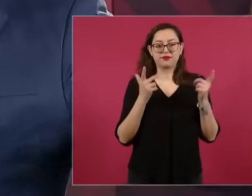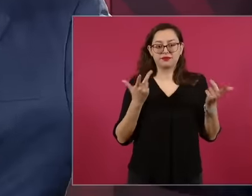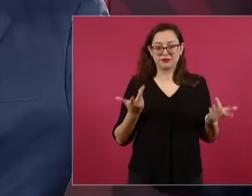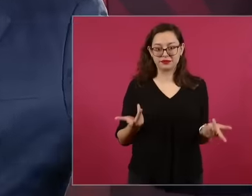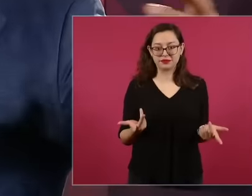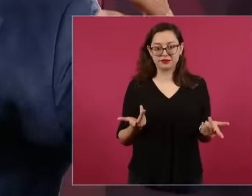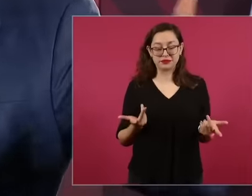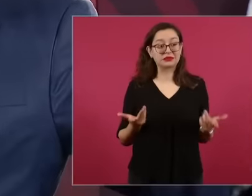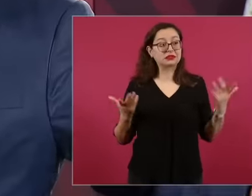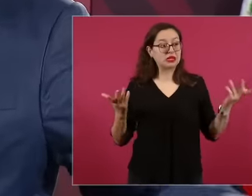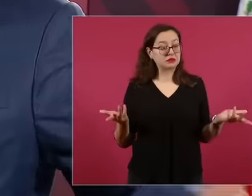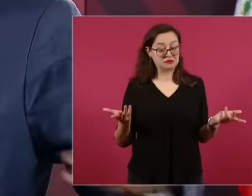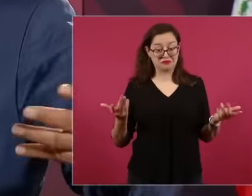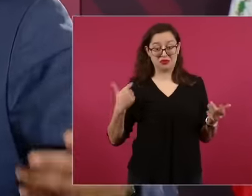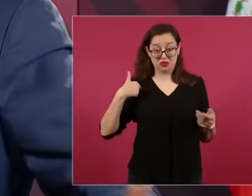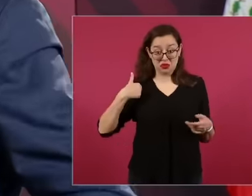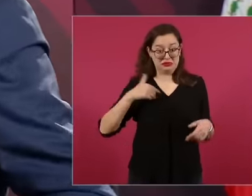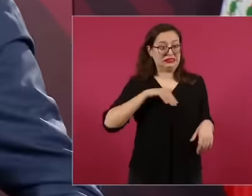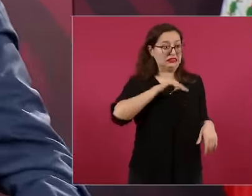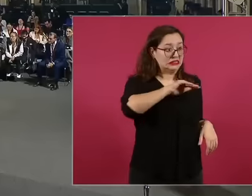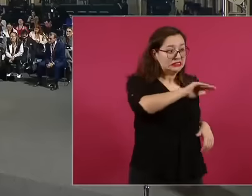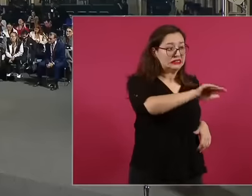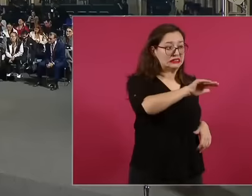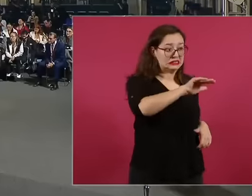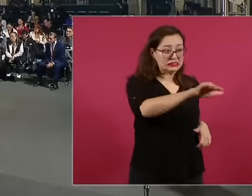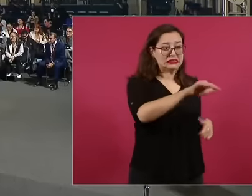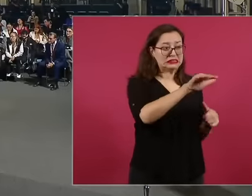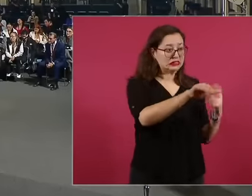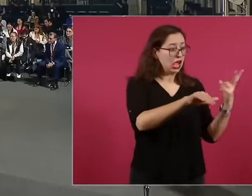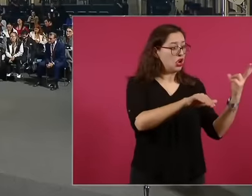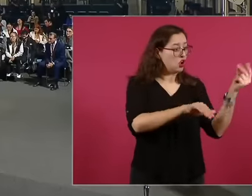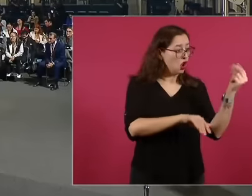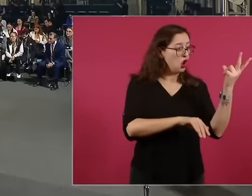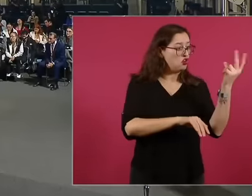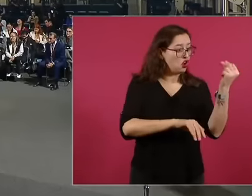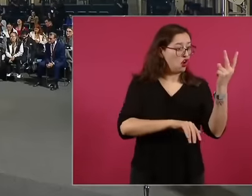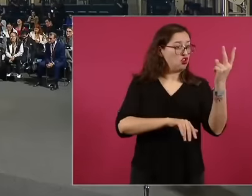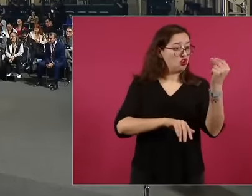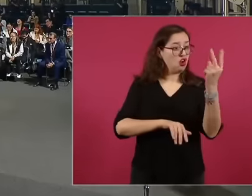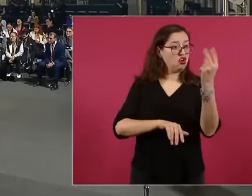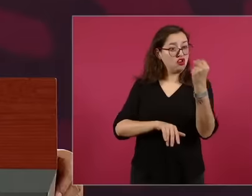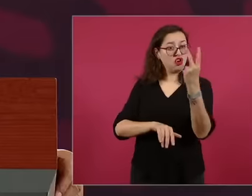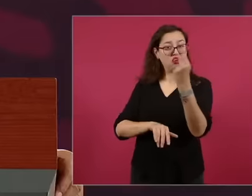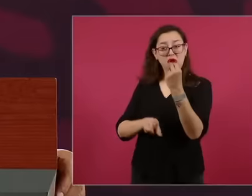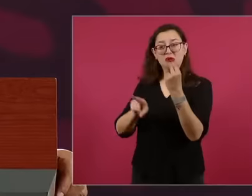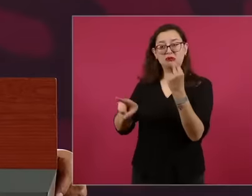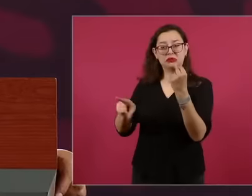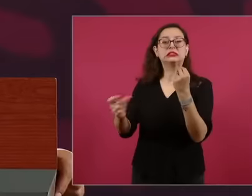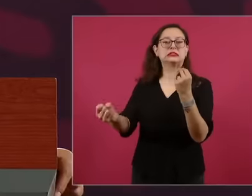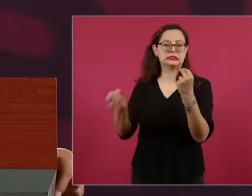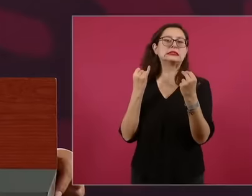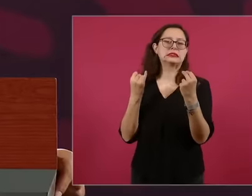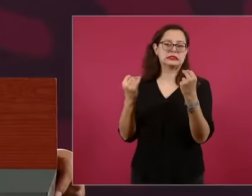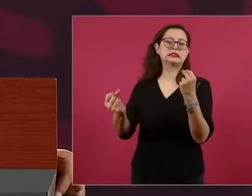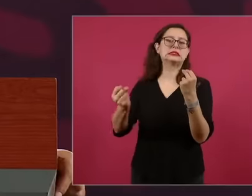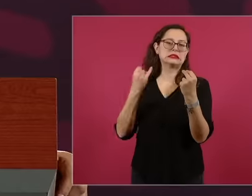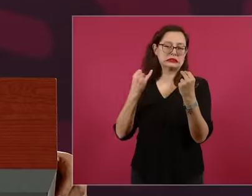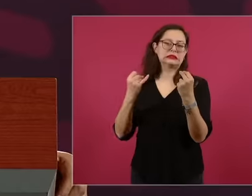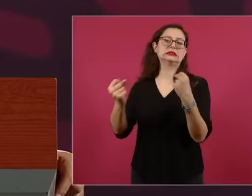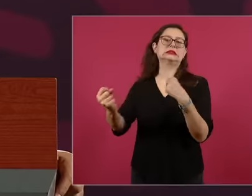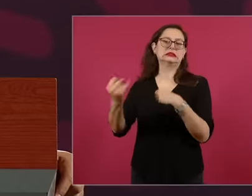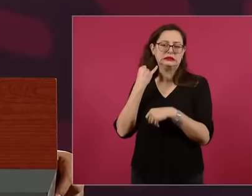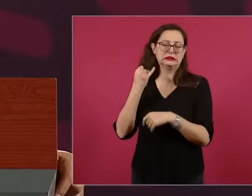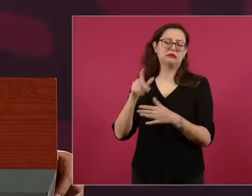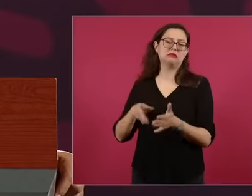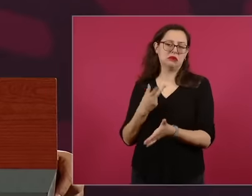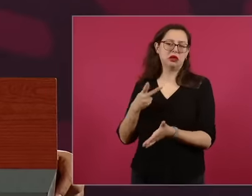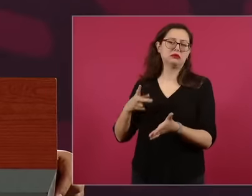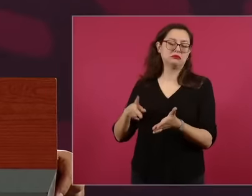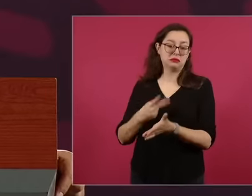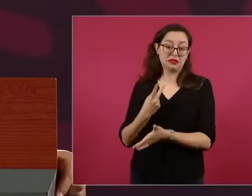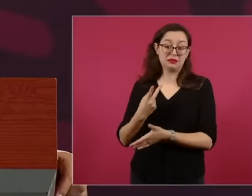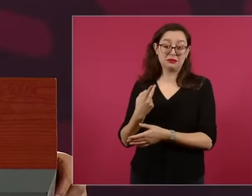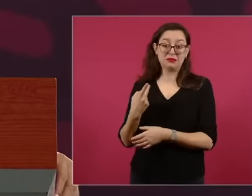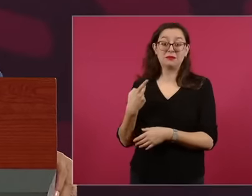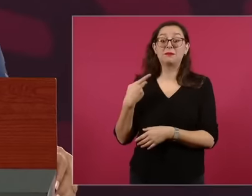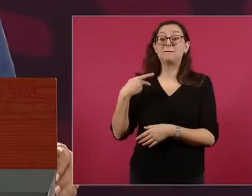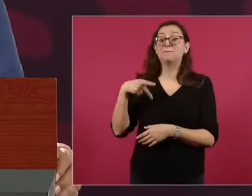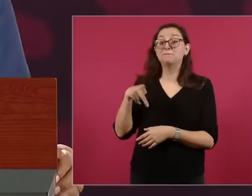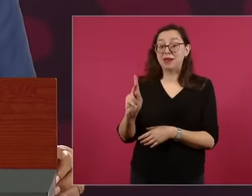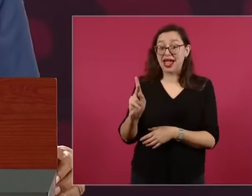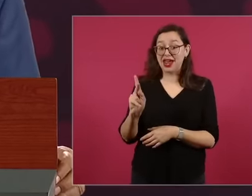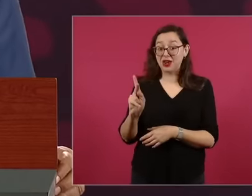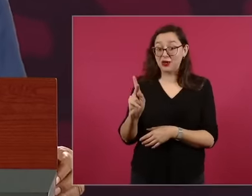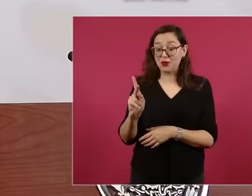media he was the one who opened the most spaces for us when we are in opposition, of course he told me